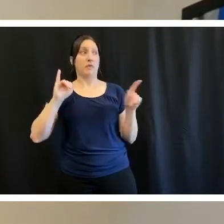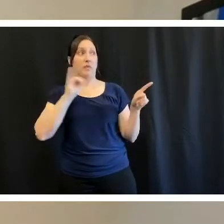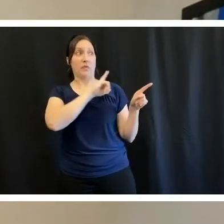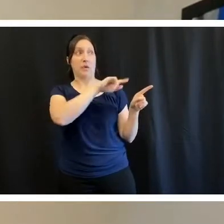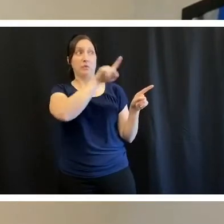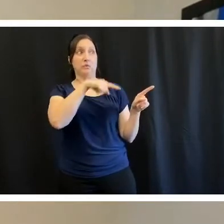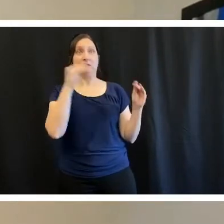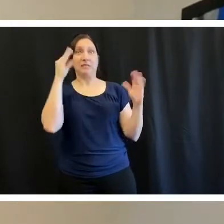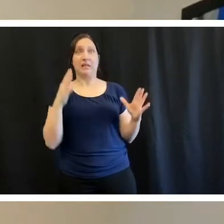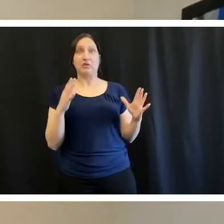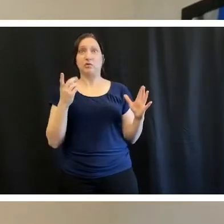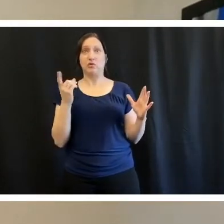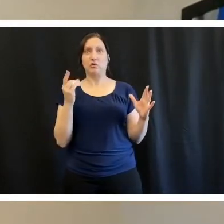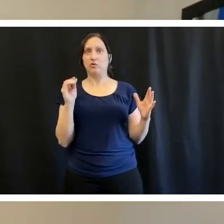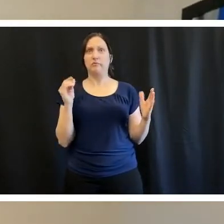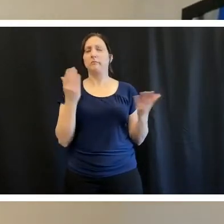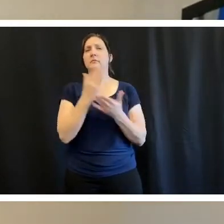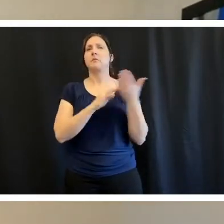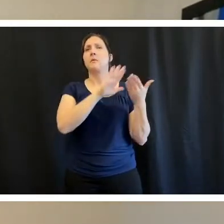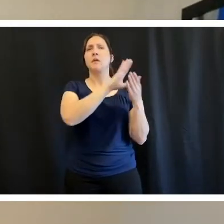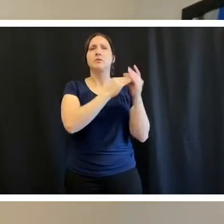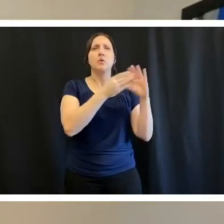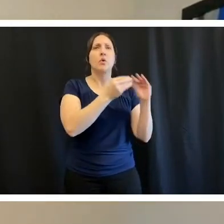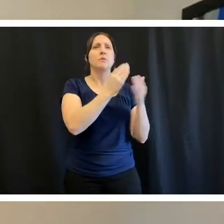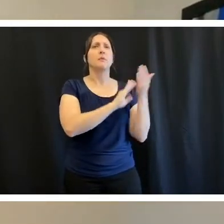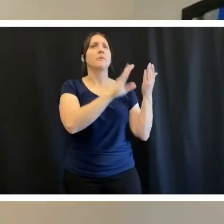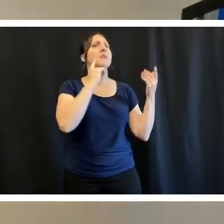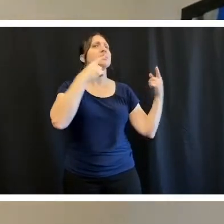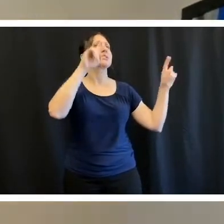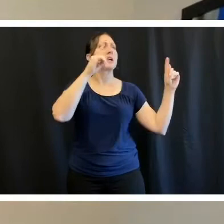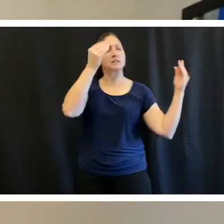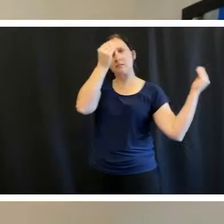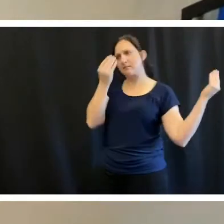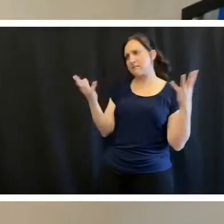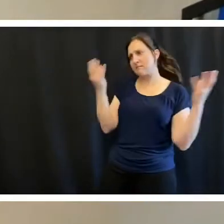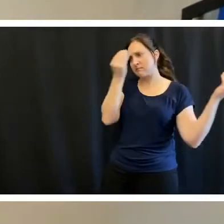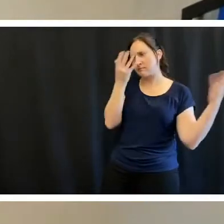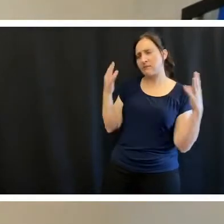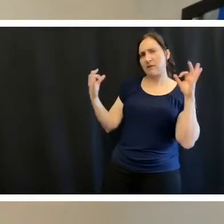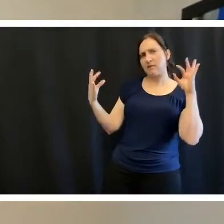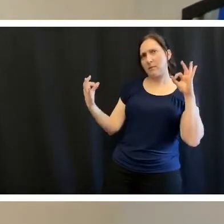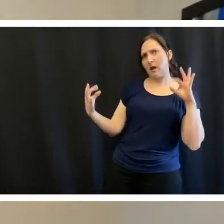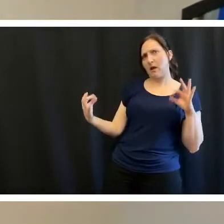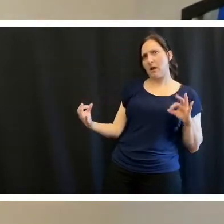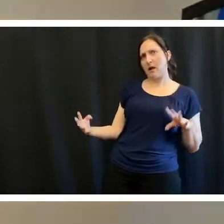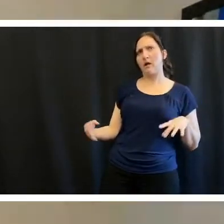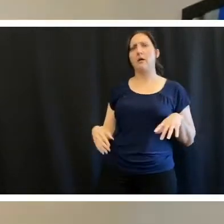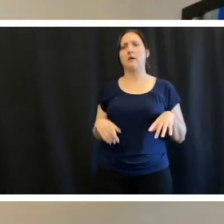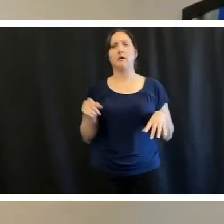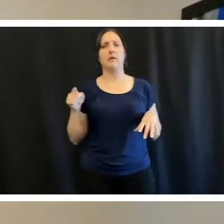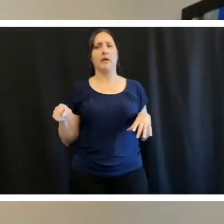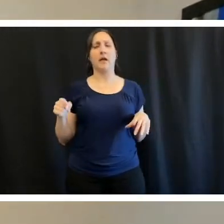some of the most amazing successes that they were getting. I was just so proud of what those teachers were doing,